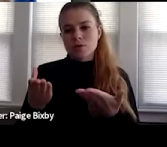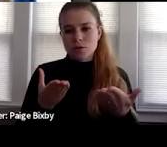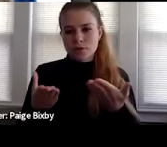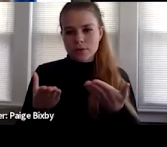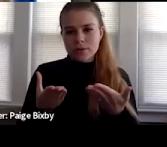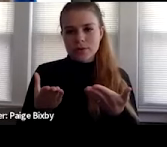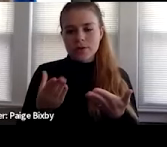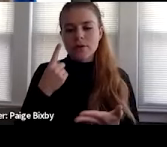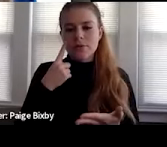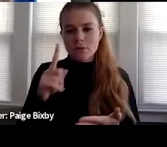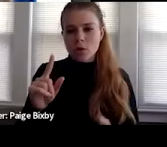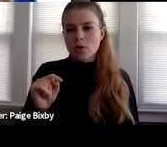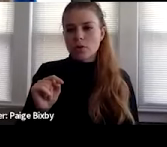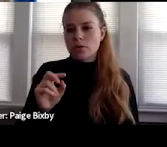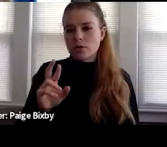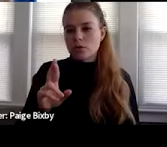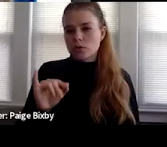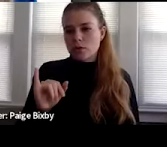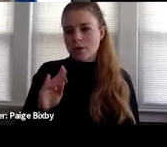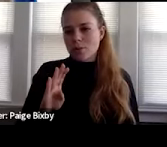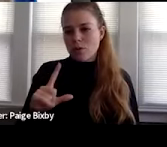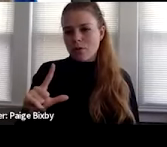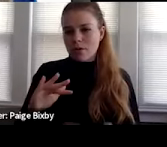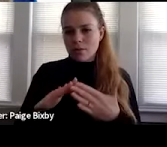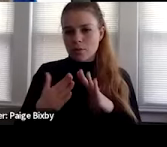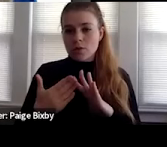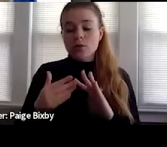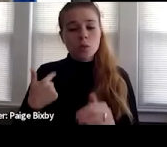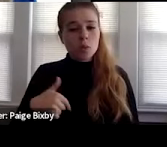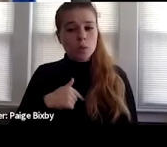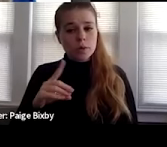for our tribal communities. So we do participate in our tribal alliance meetings